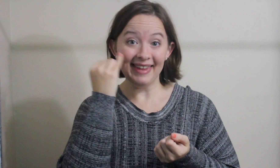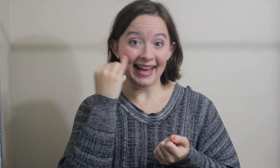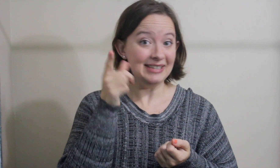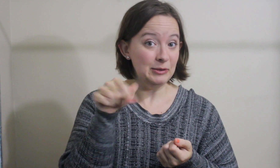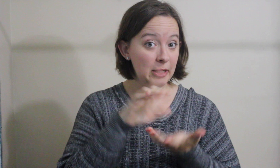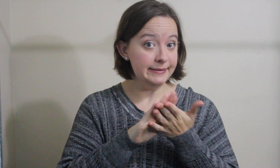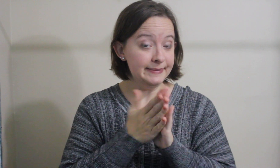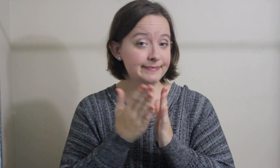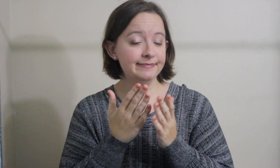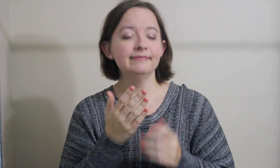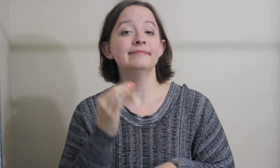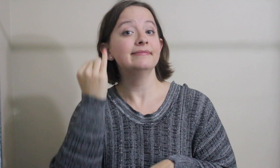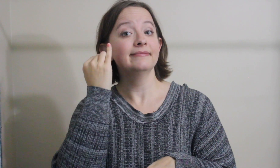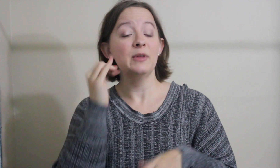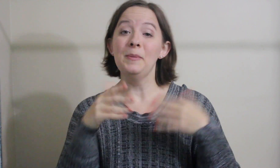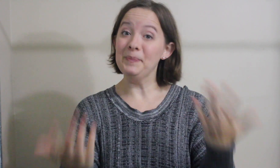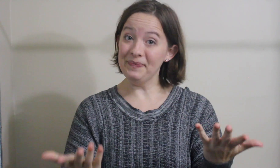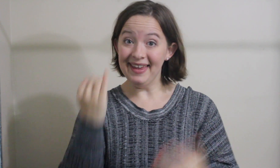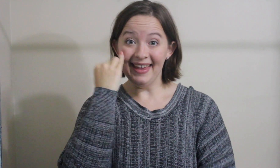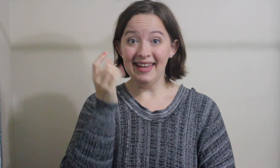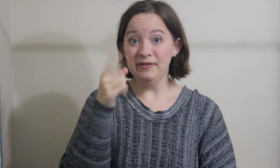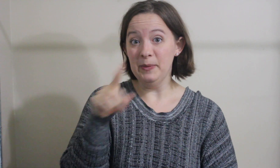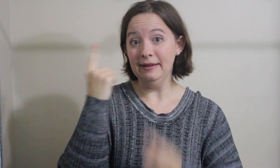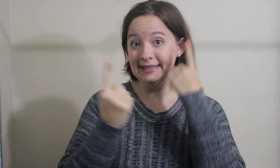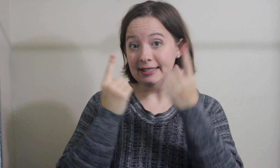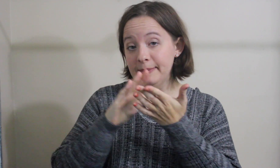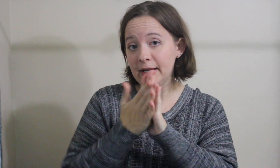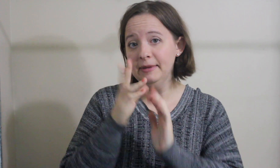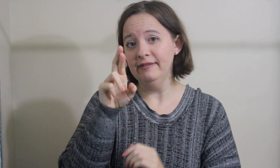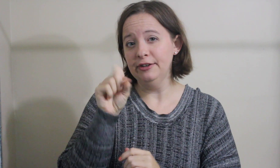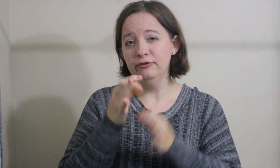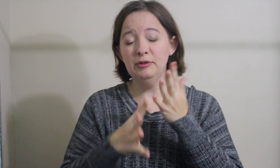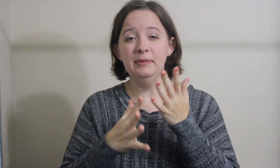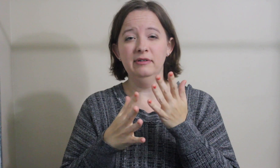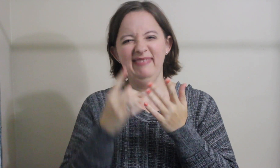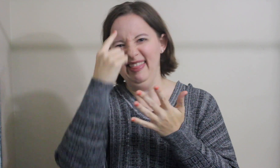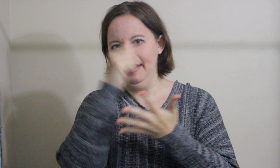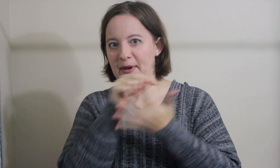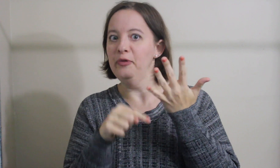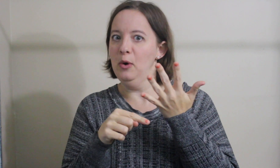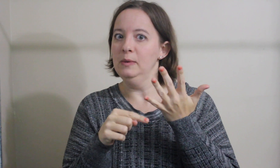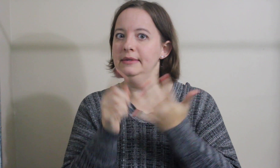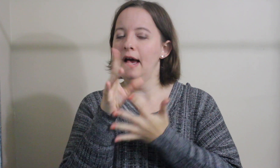So yeah, if you... so if you are considering becoming a VRS interpreter,